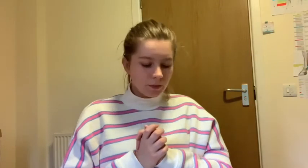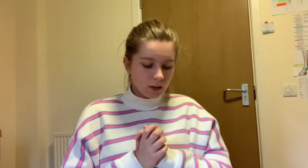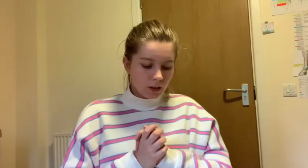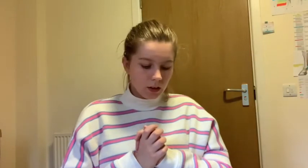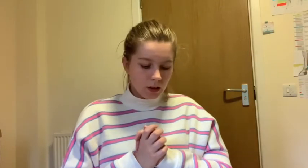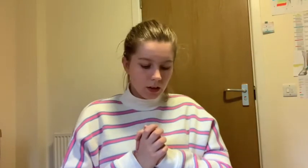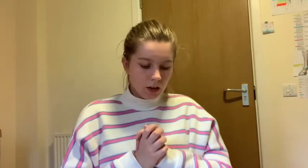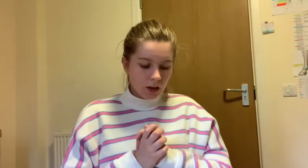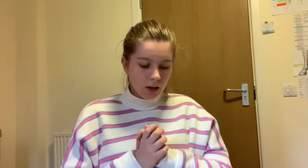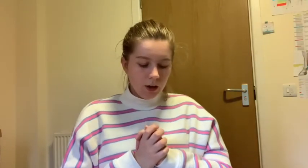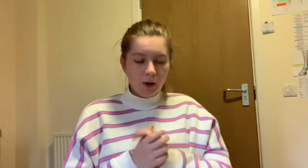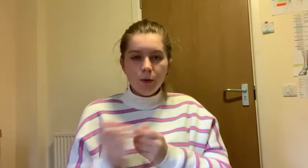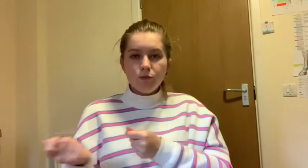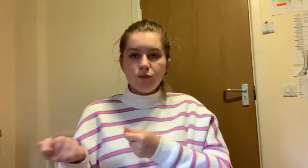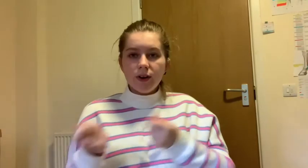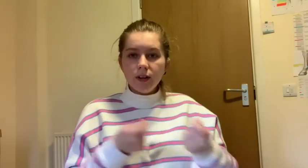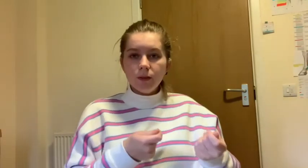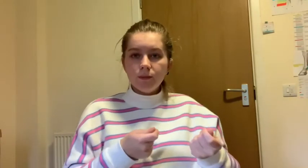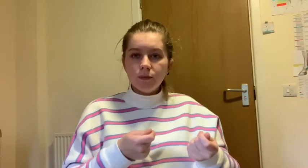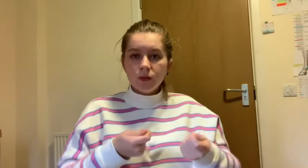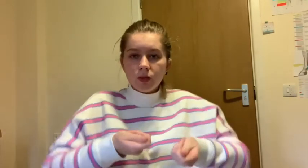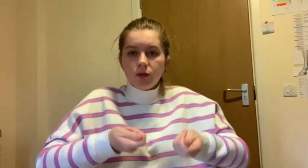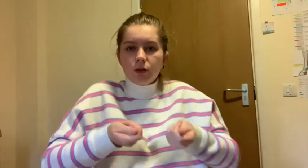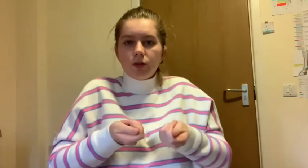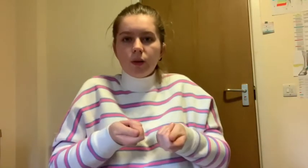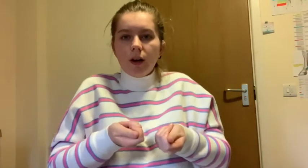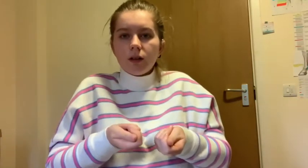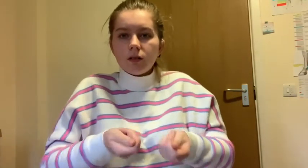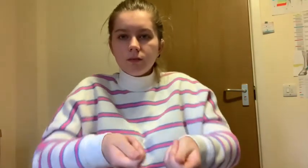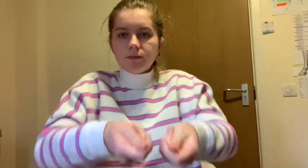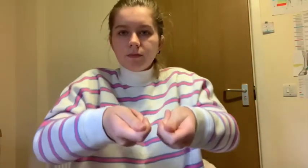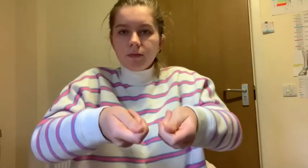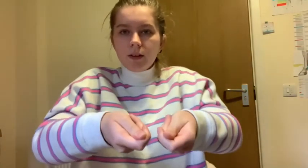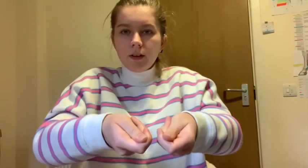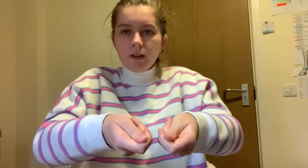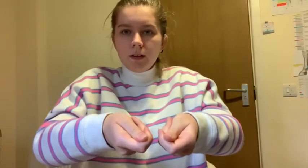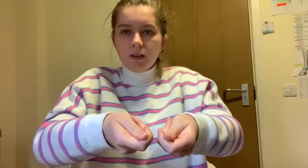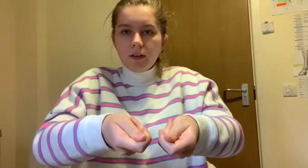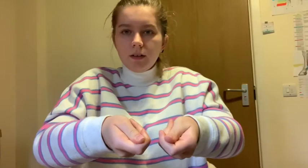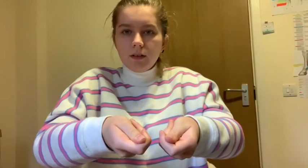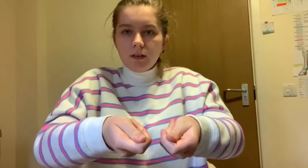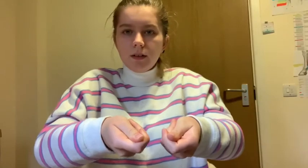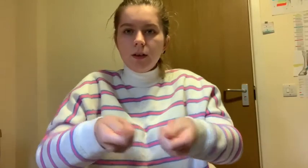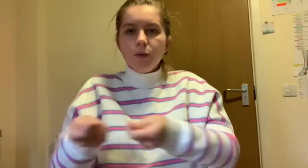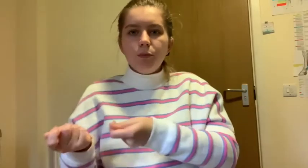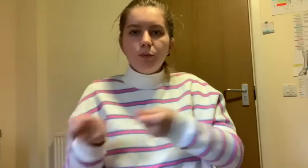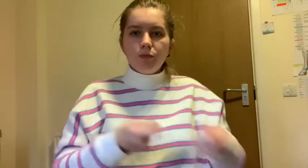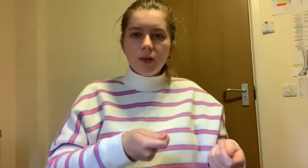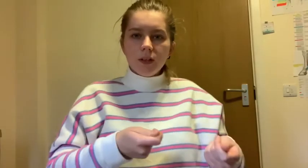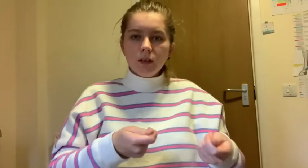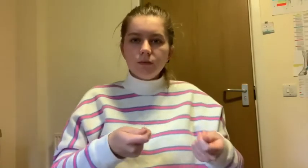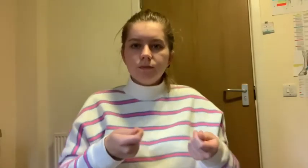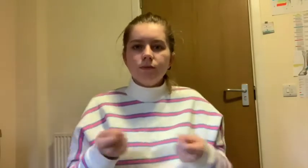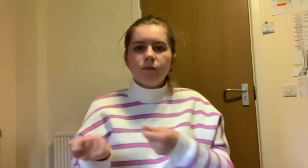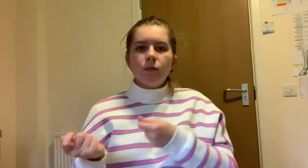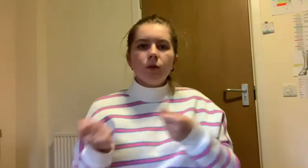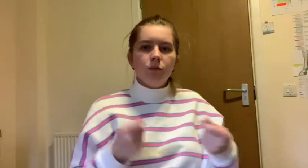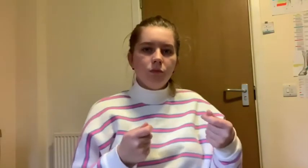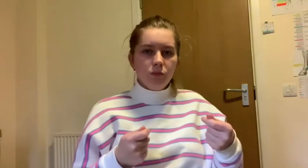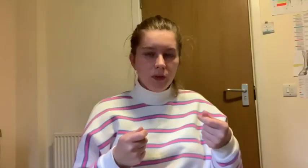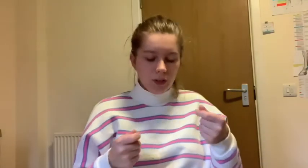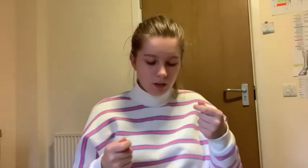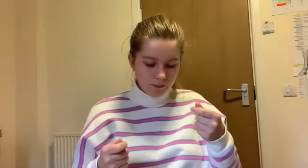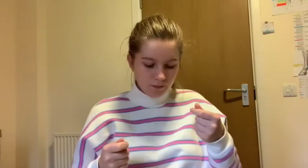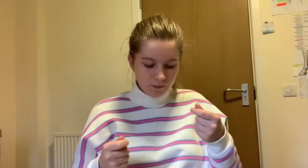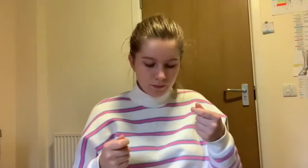"Bring" so you do that" "Bring" x2